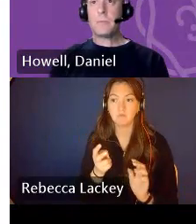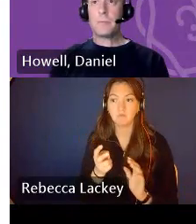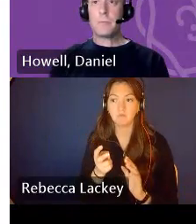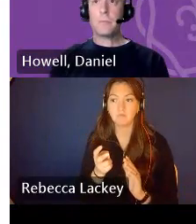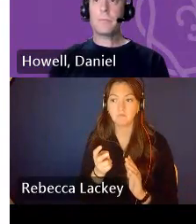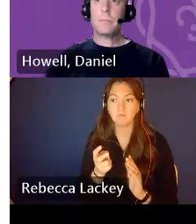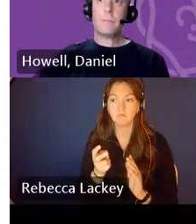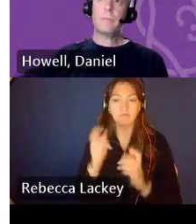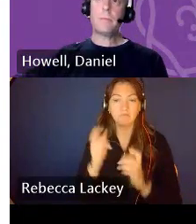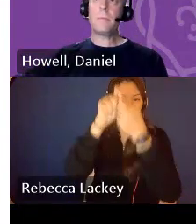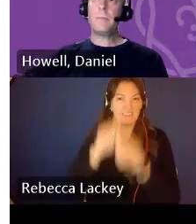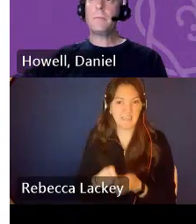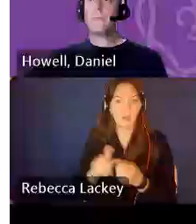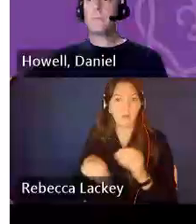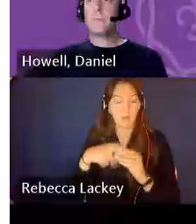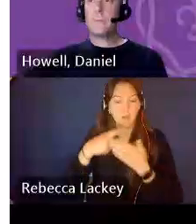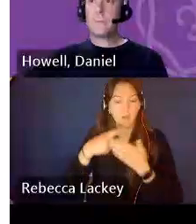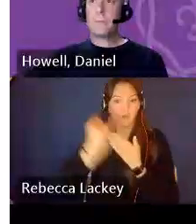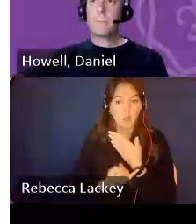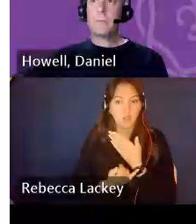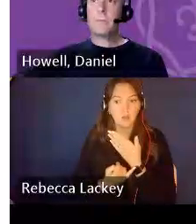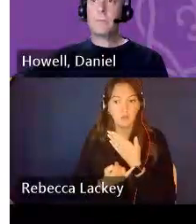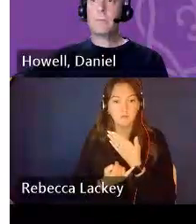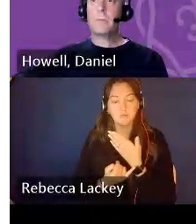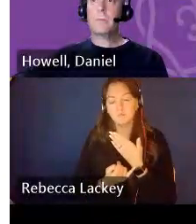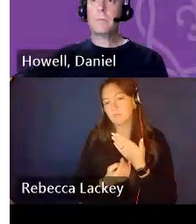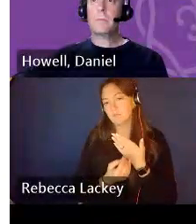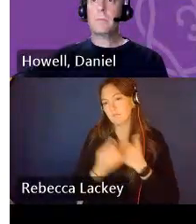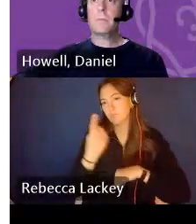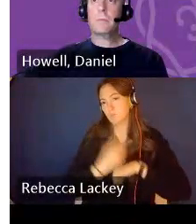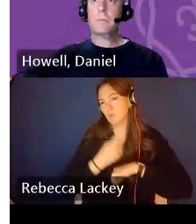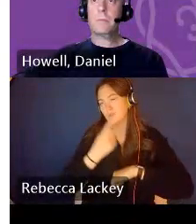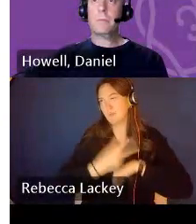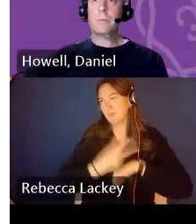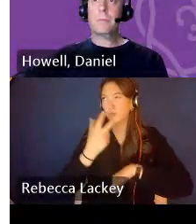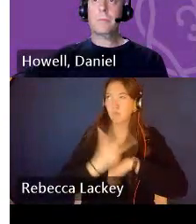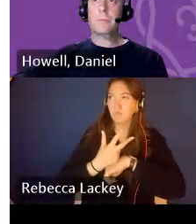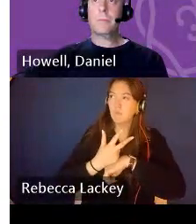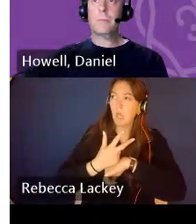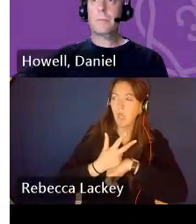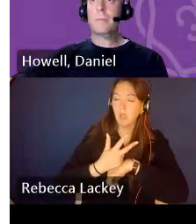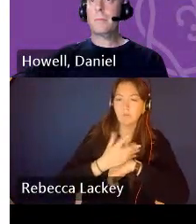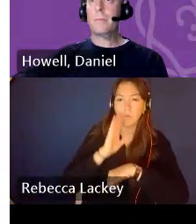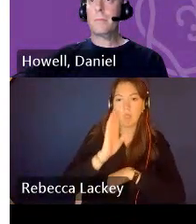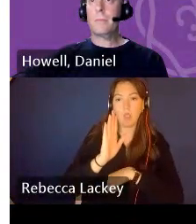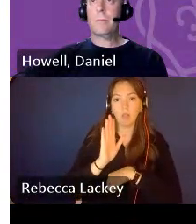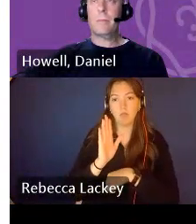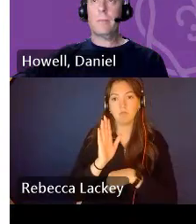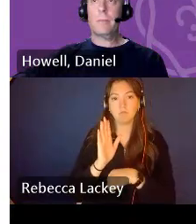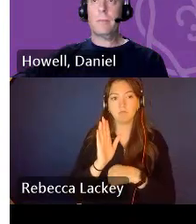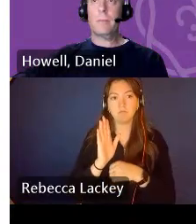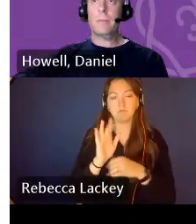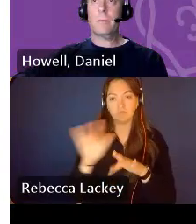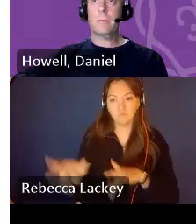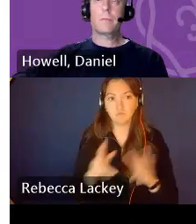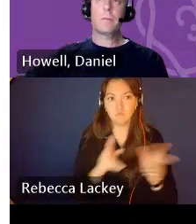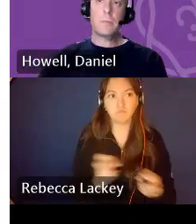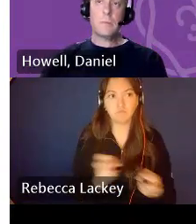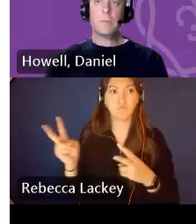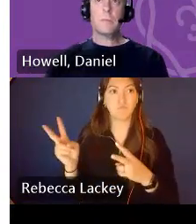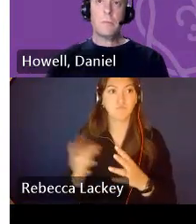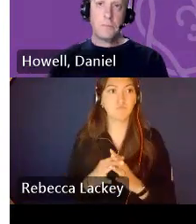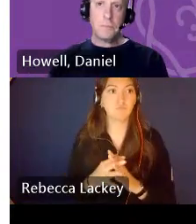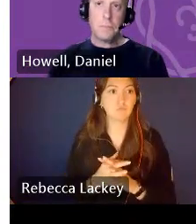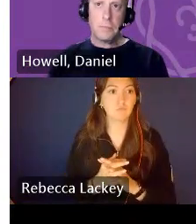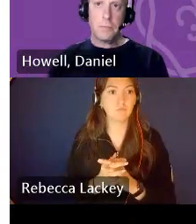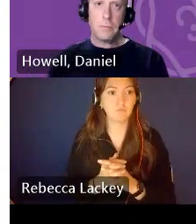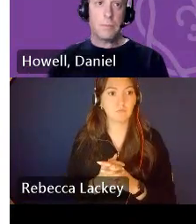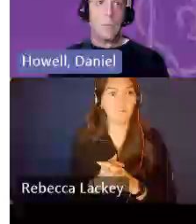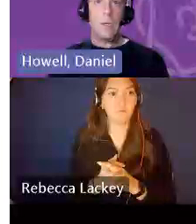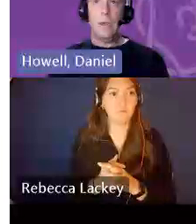details on this project. And uh in a couple of days um this um recording will be posted up there.